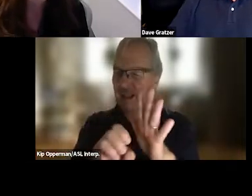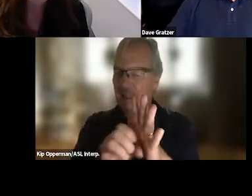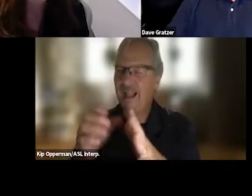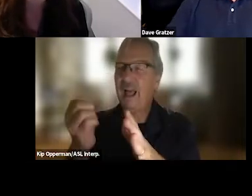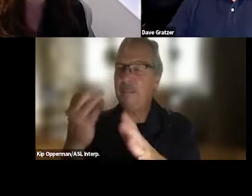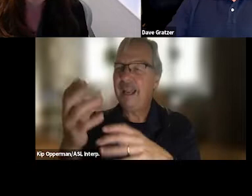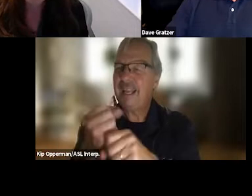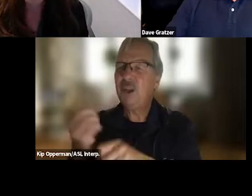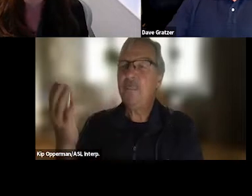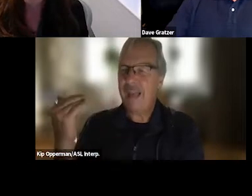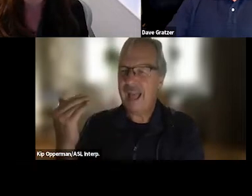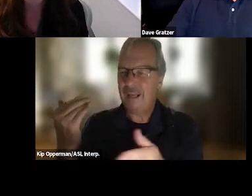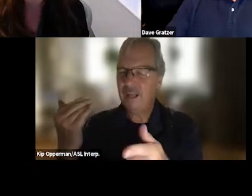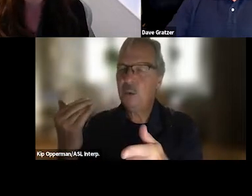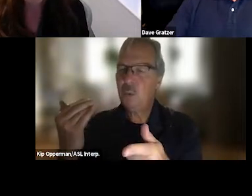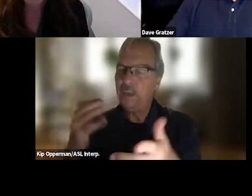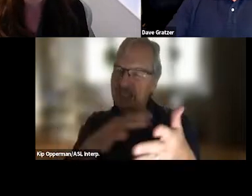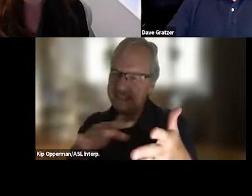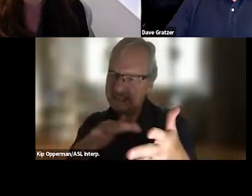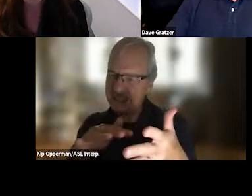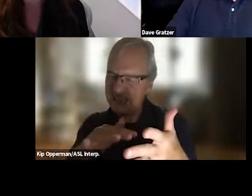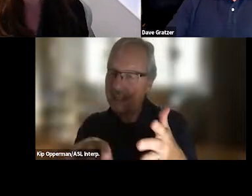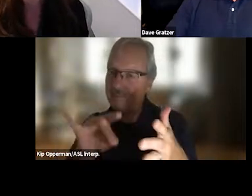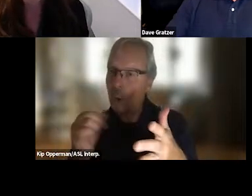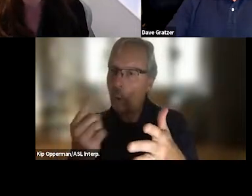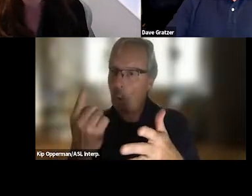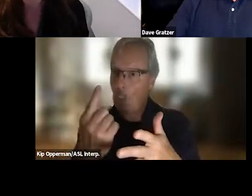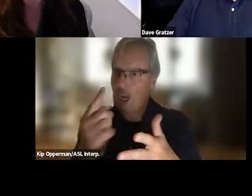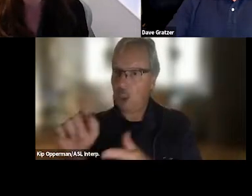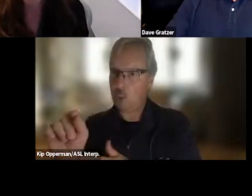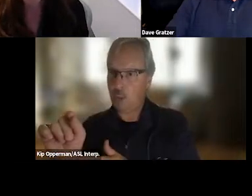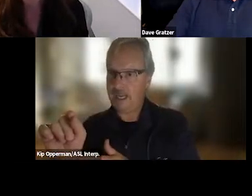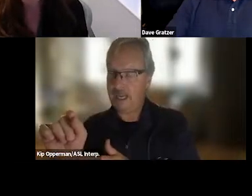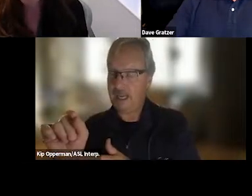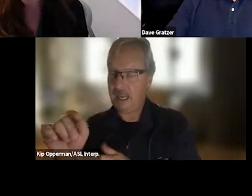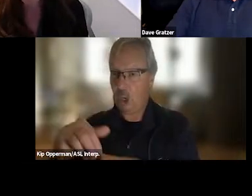we conducted a study that found that only one in 20 justice referred adults